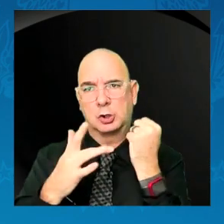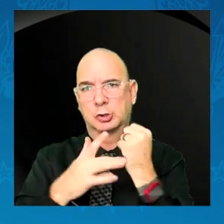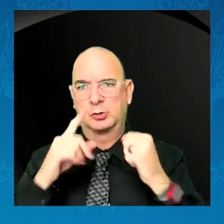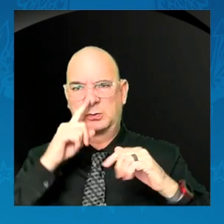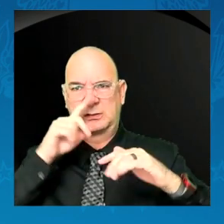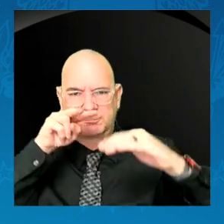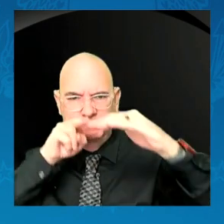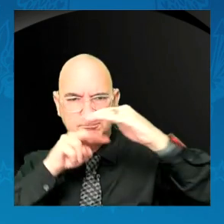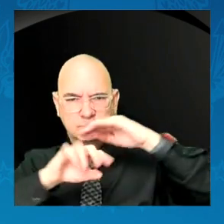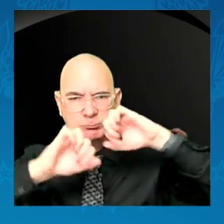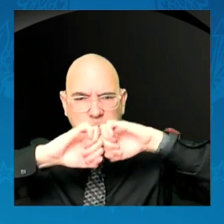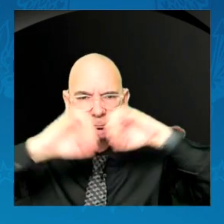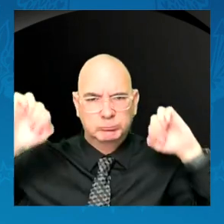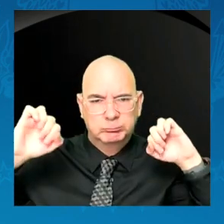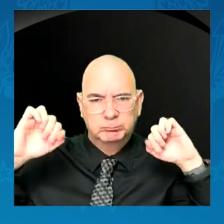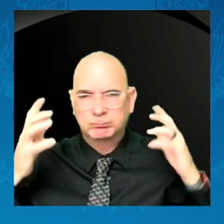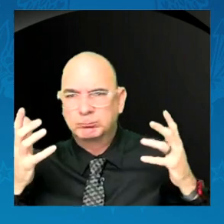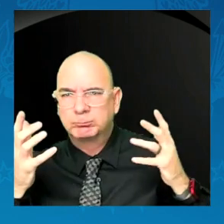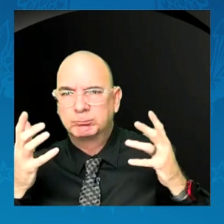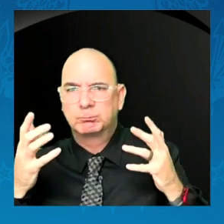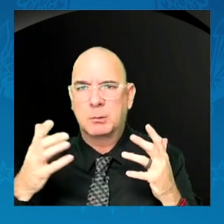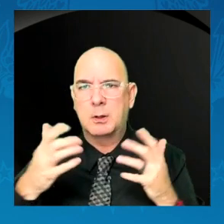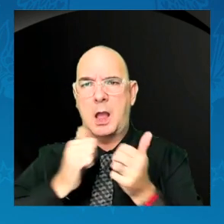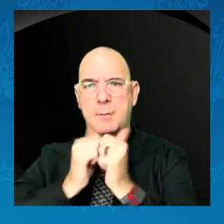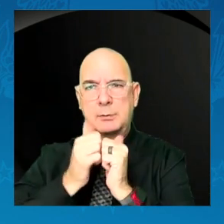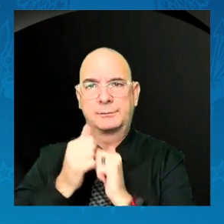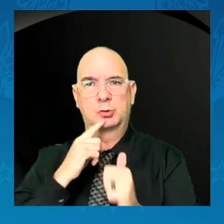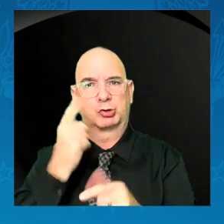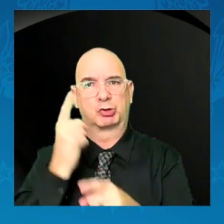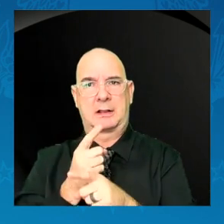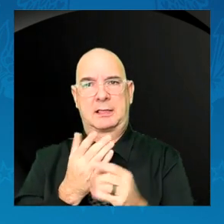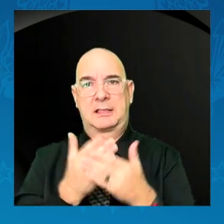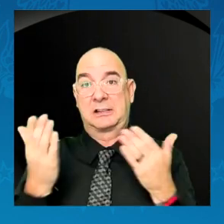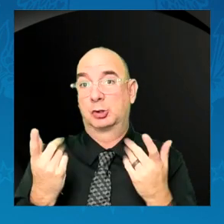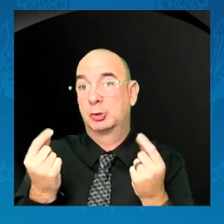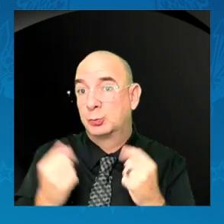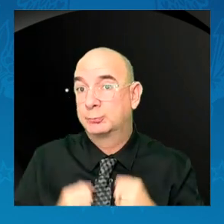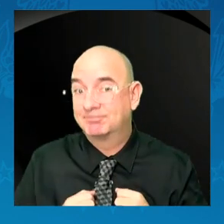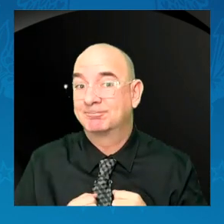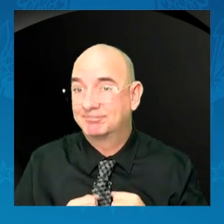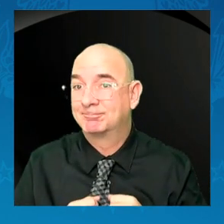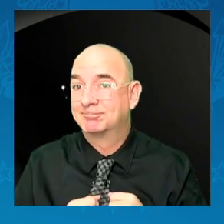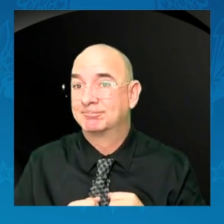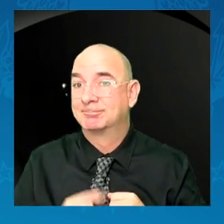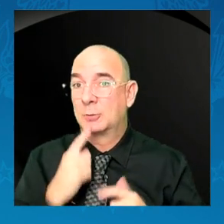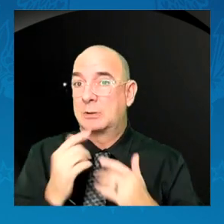and it is the right thing to do to keep leading the world in pioneering technologies, industries